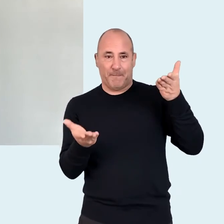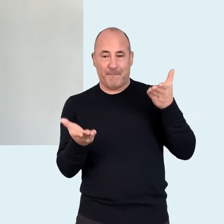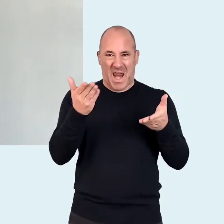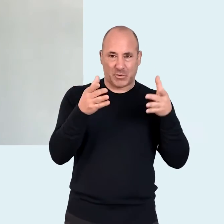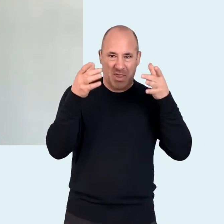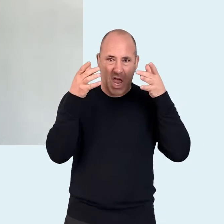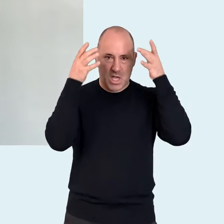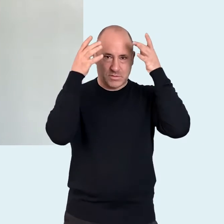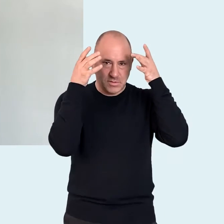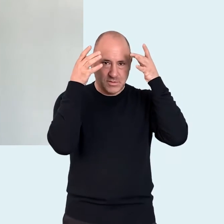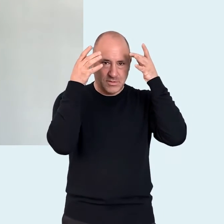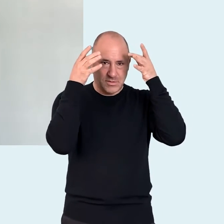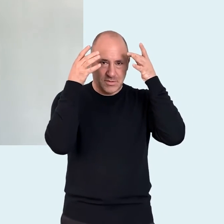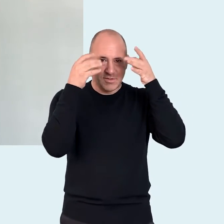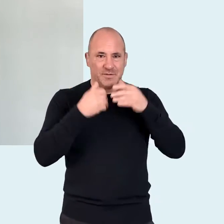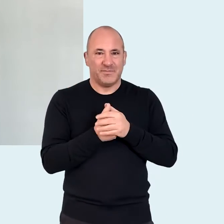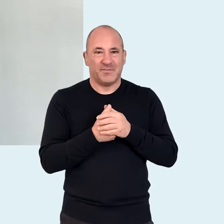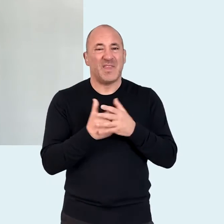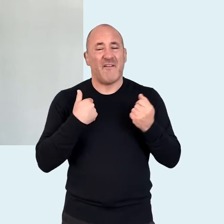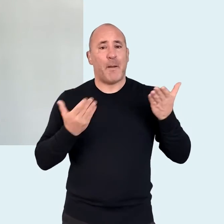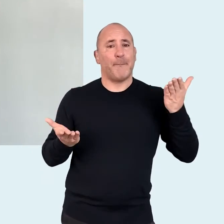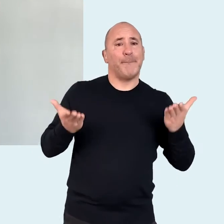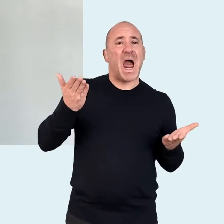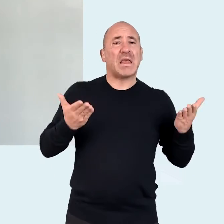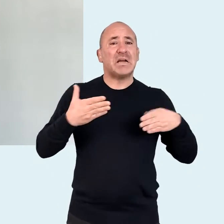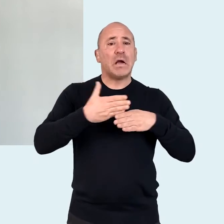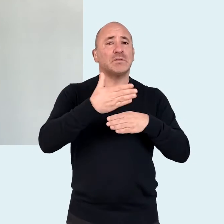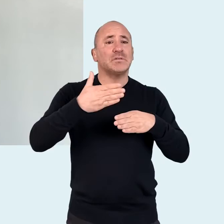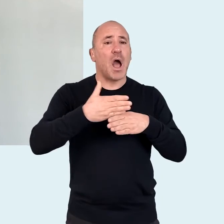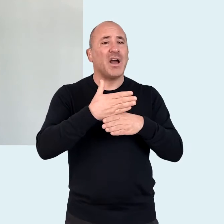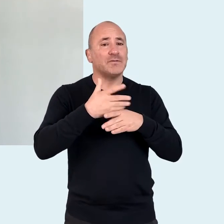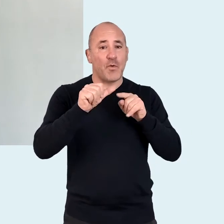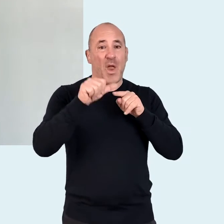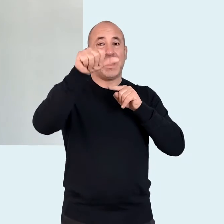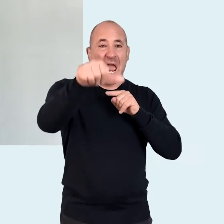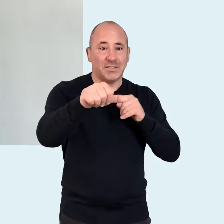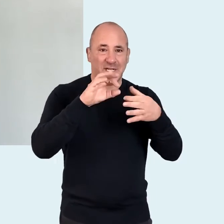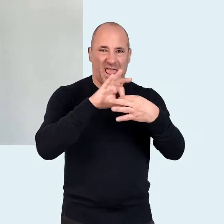them to balance the spot on their head. We do a little balance exercise into the next